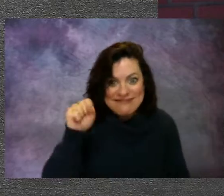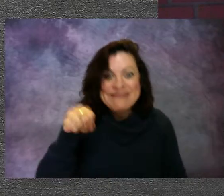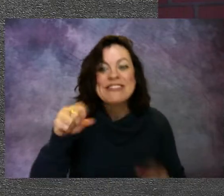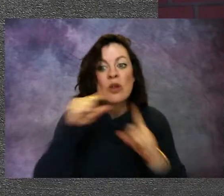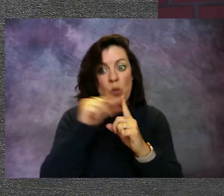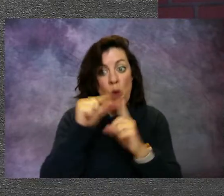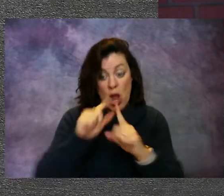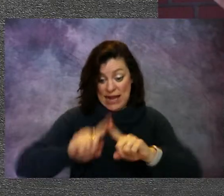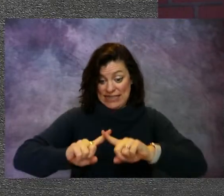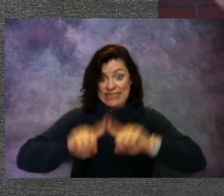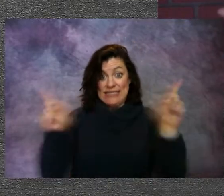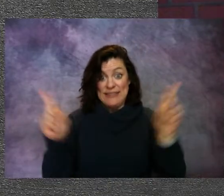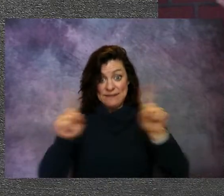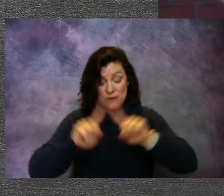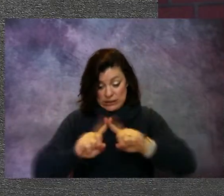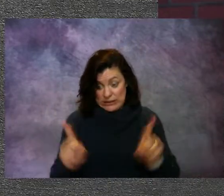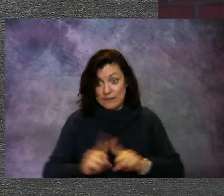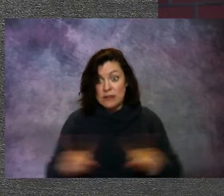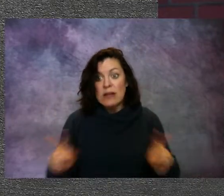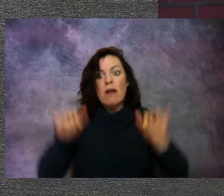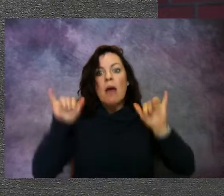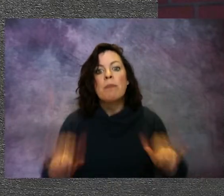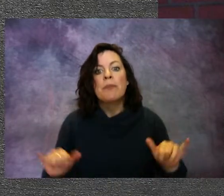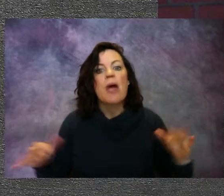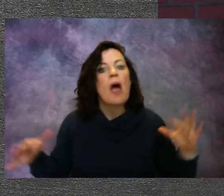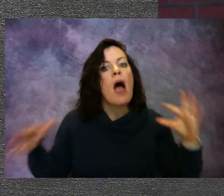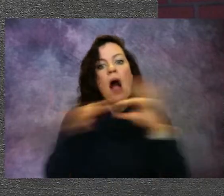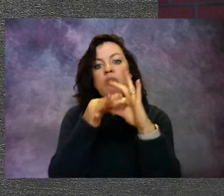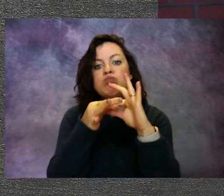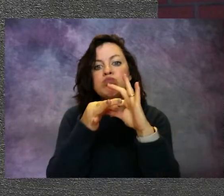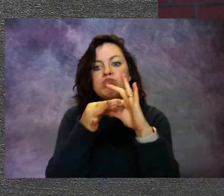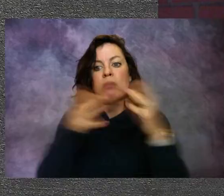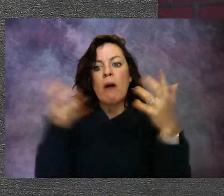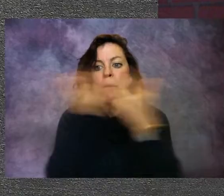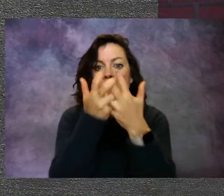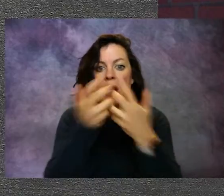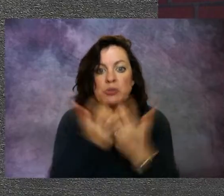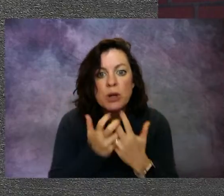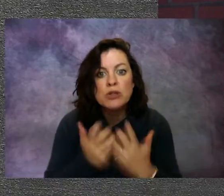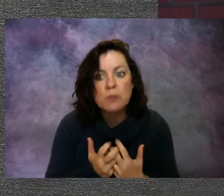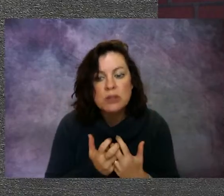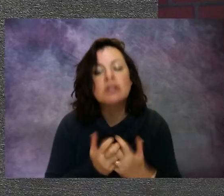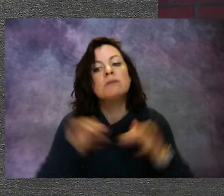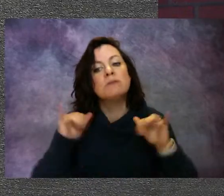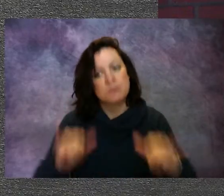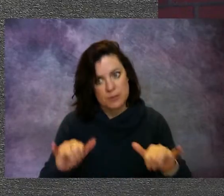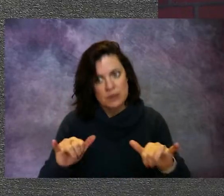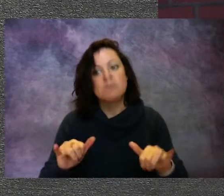So, words, groups, pairs of words that go together, but mean two different things.